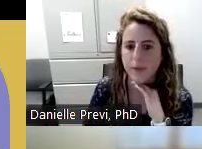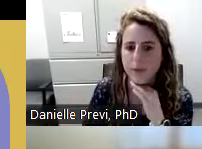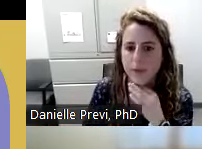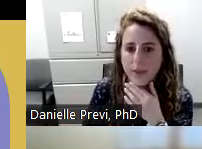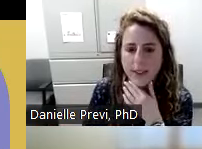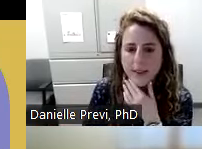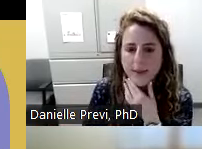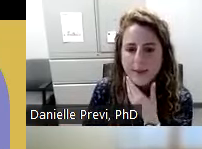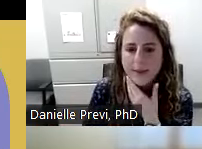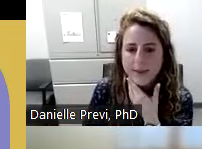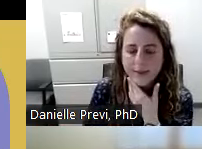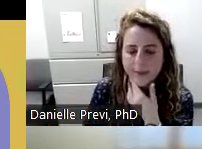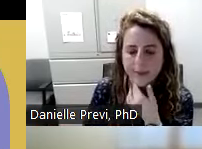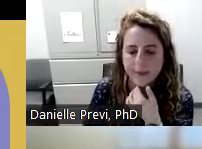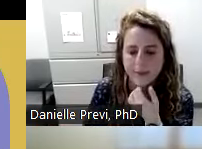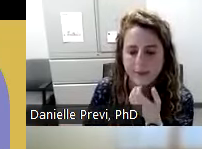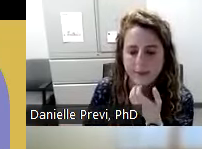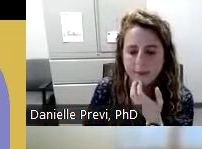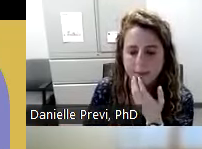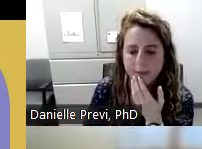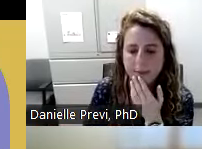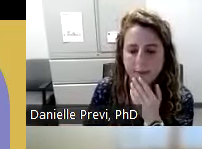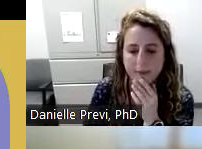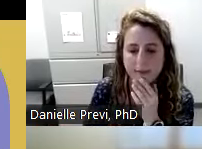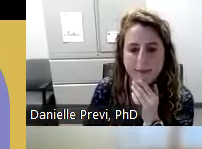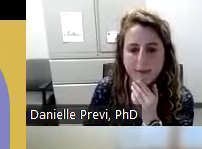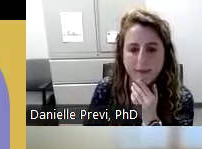University also provides information and vocabulary specific to those fields.